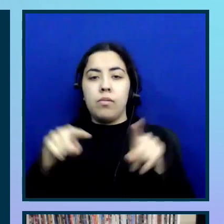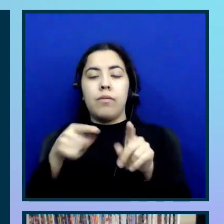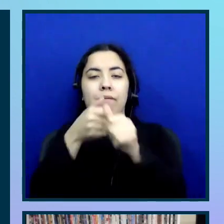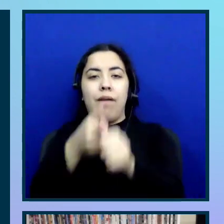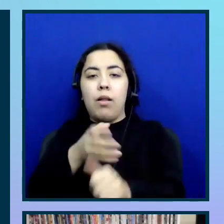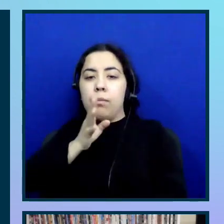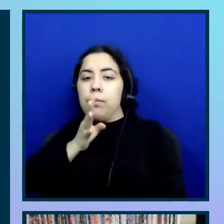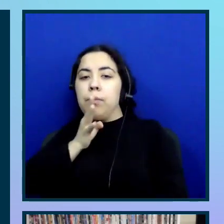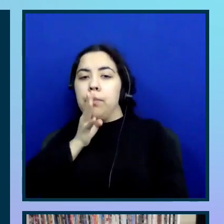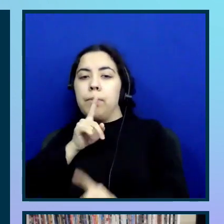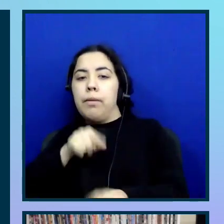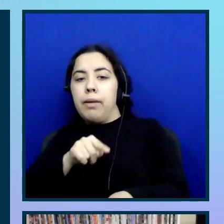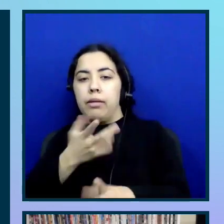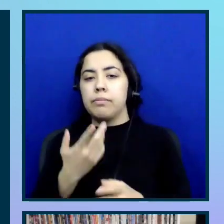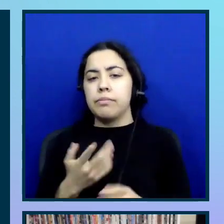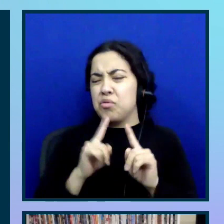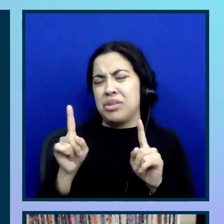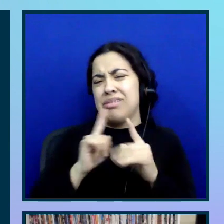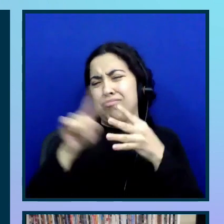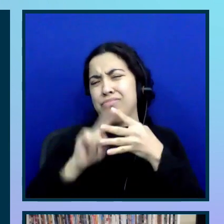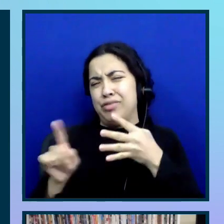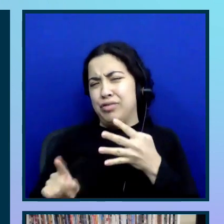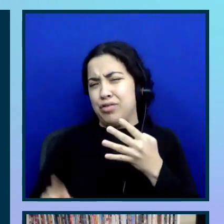of assistive technology input methods. These are just a few examples.